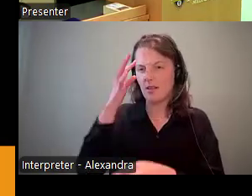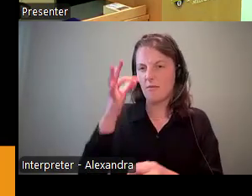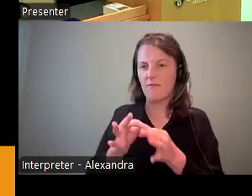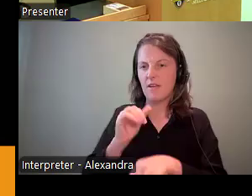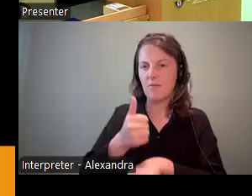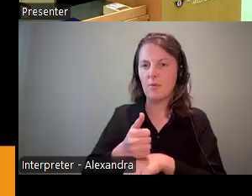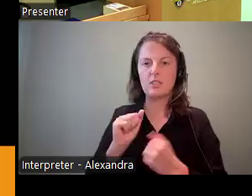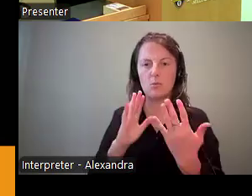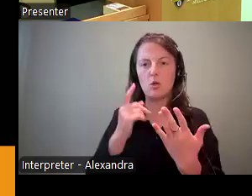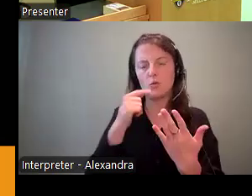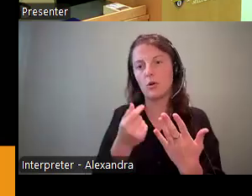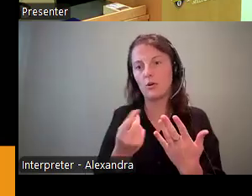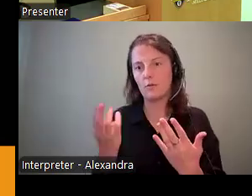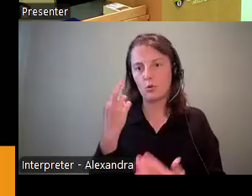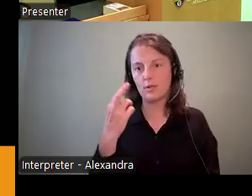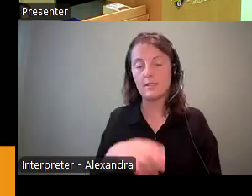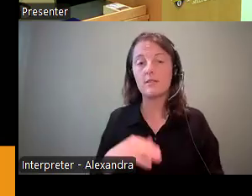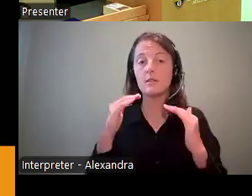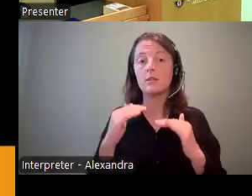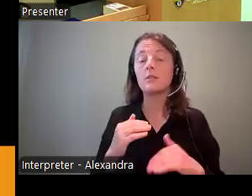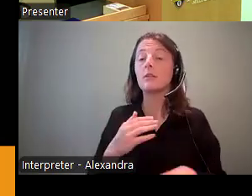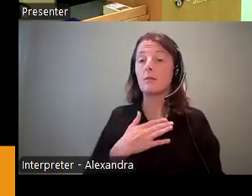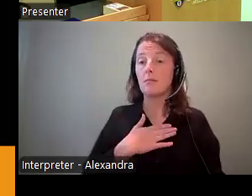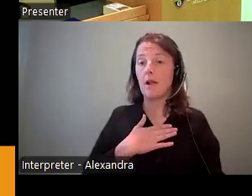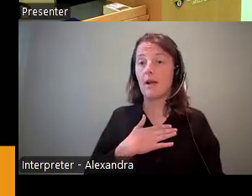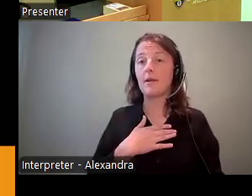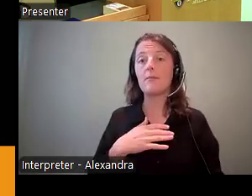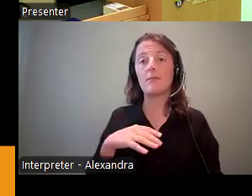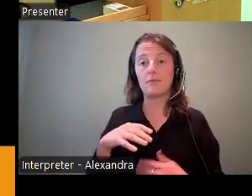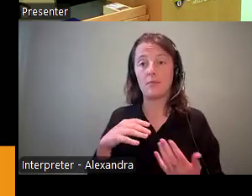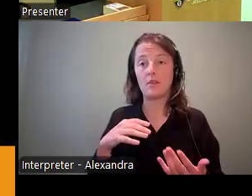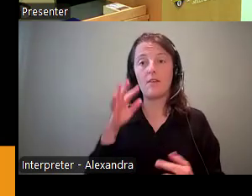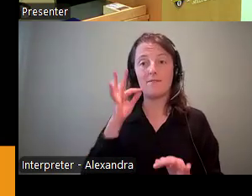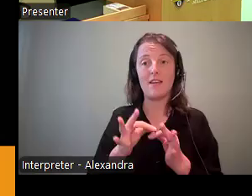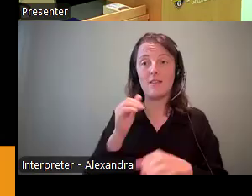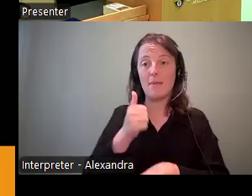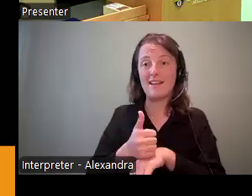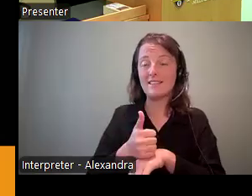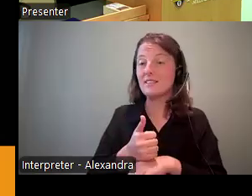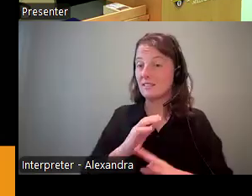uh because coming from a faith-based community, I recognized that oftentimes